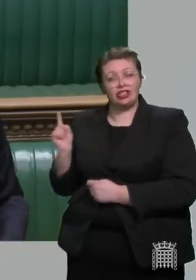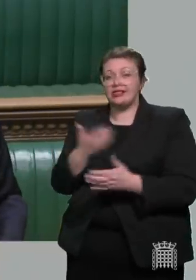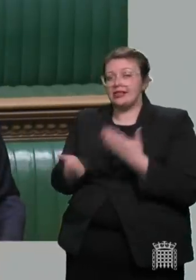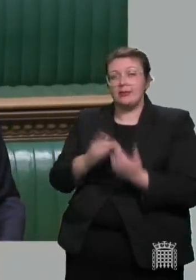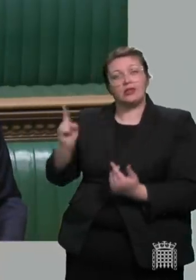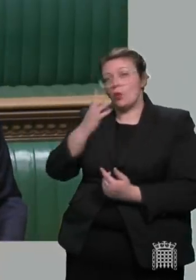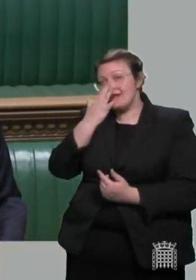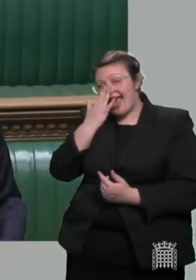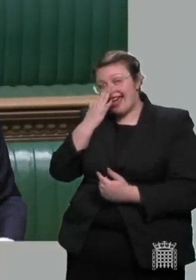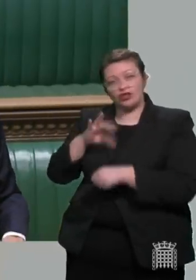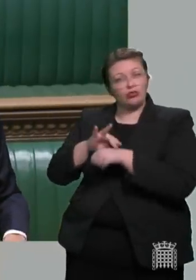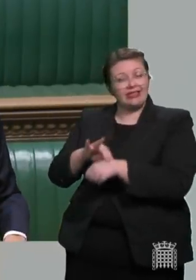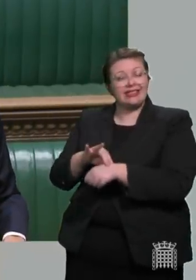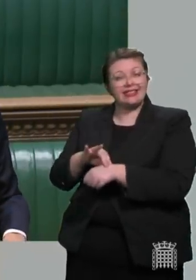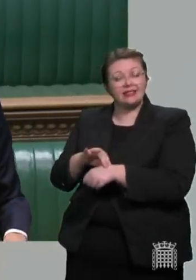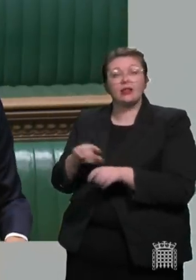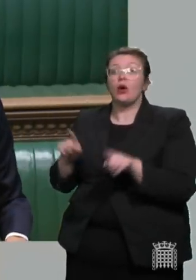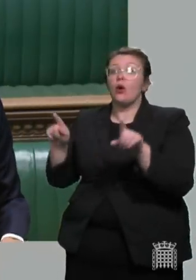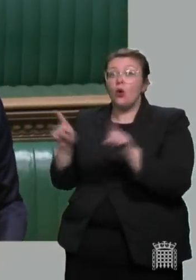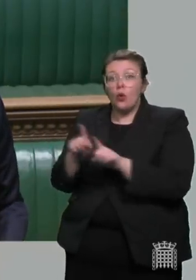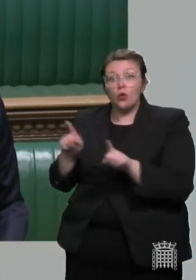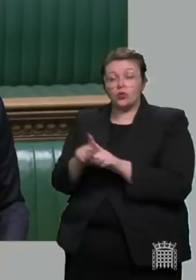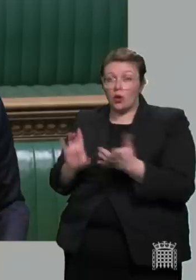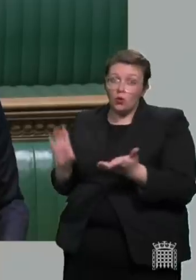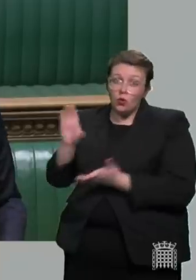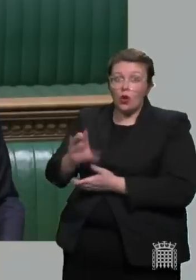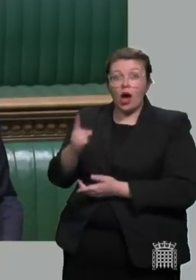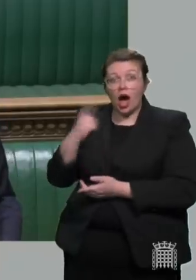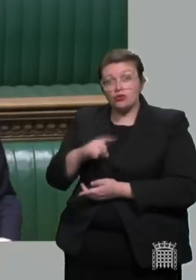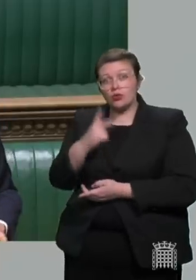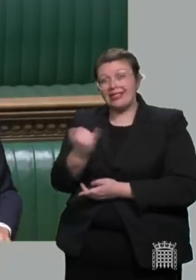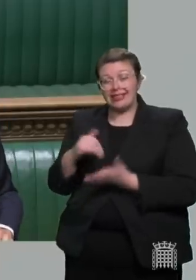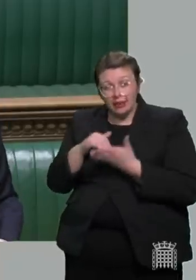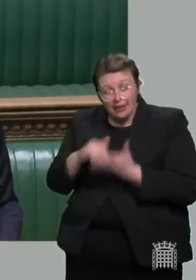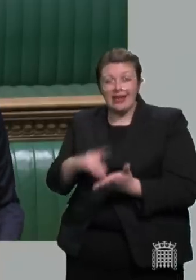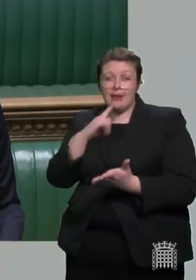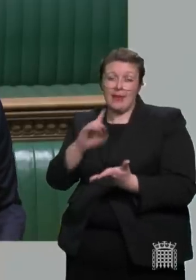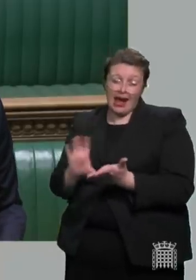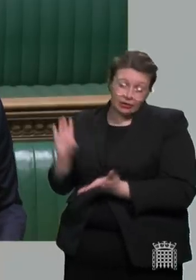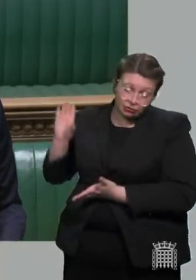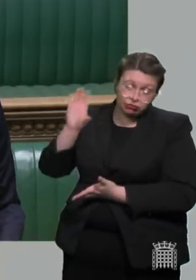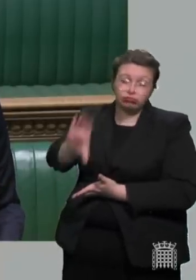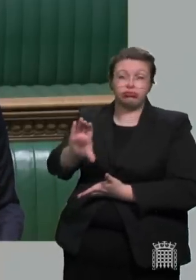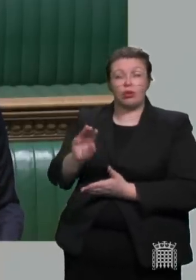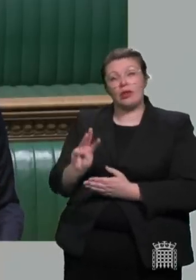Alongside investing £126 million of new money to triple the number of traineeships,